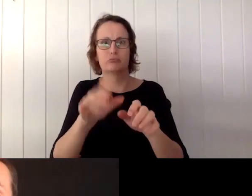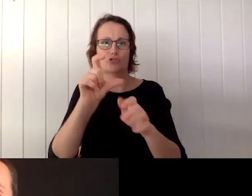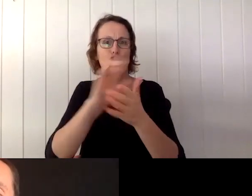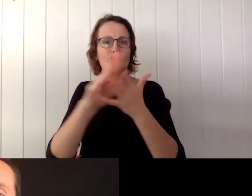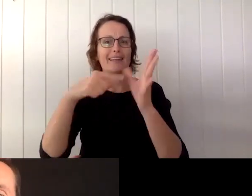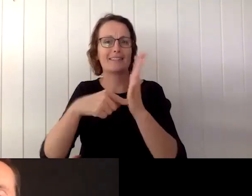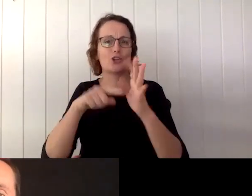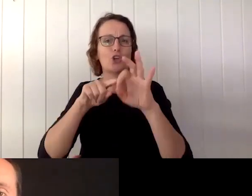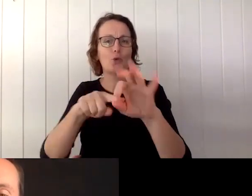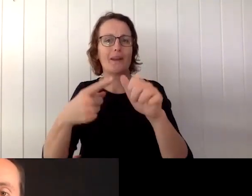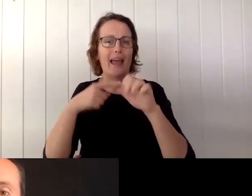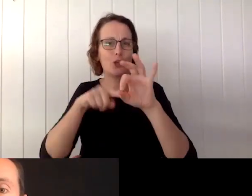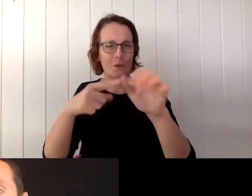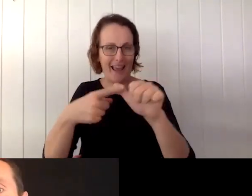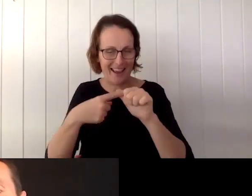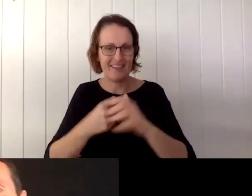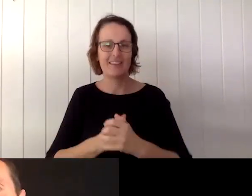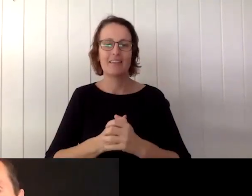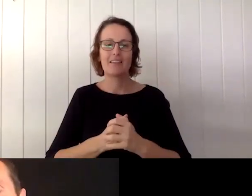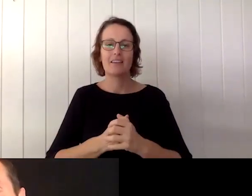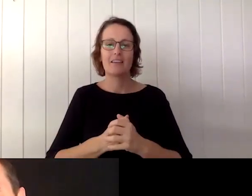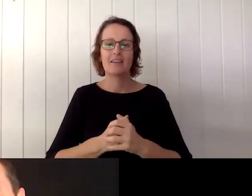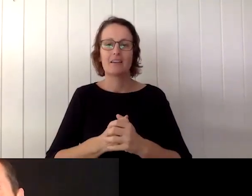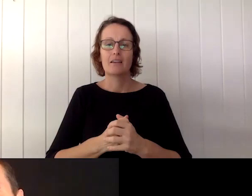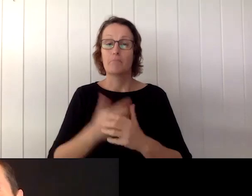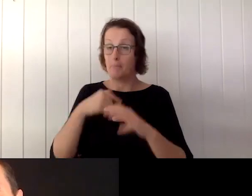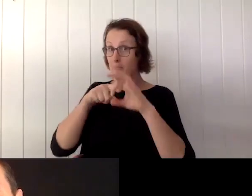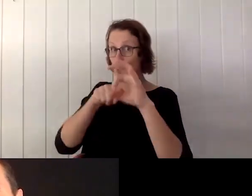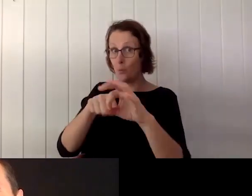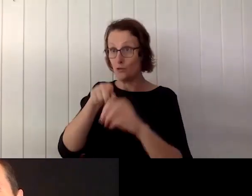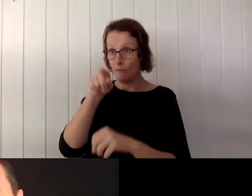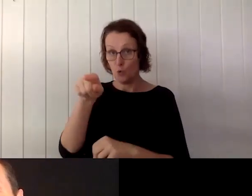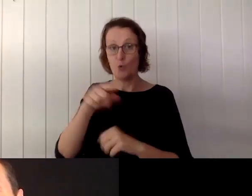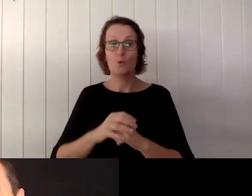questions in the Q&A box - is thinking about and placing yourself